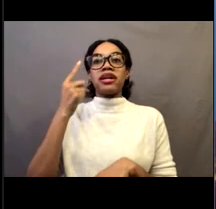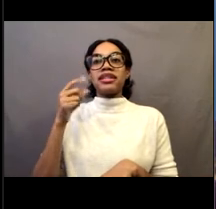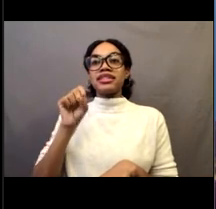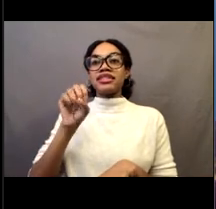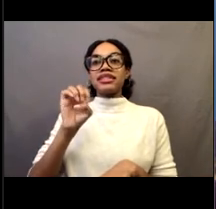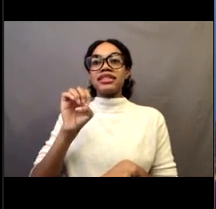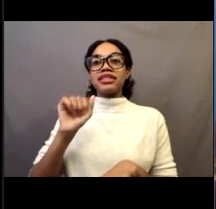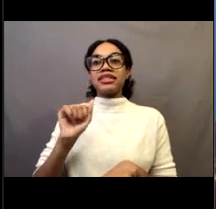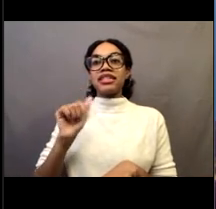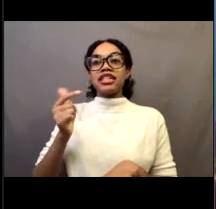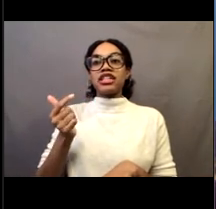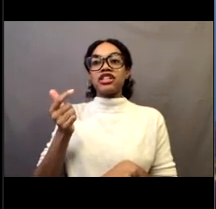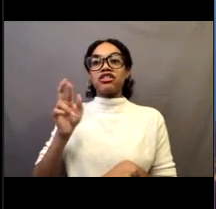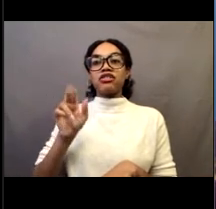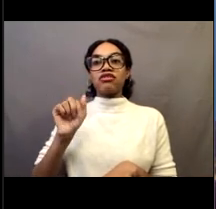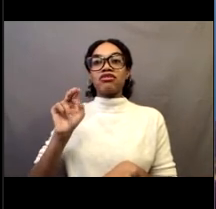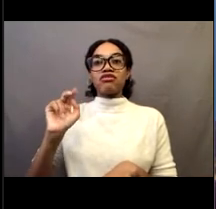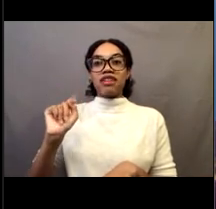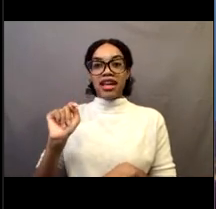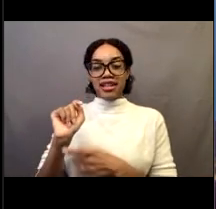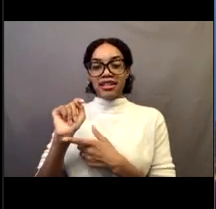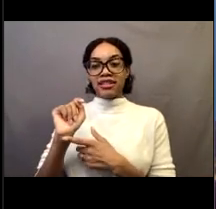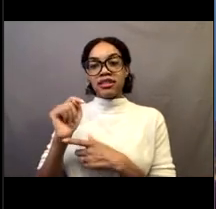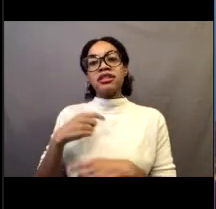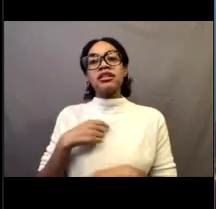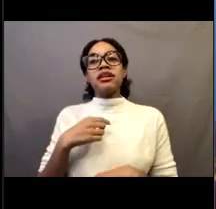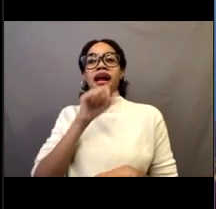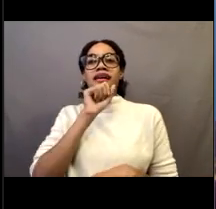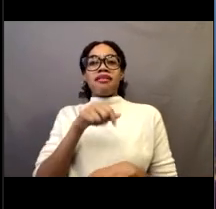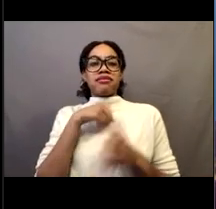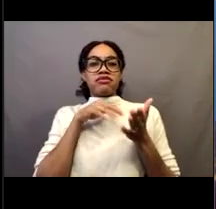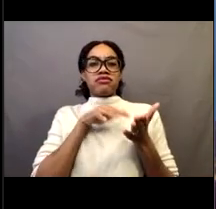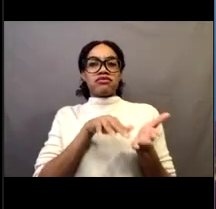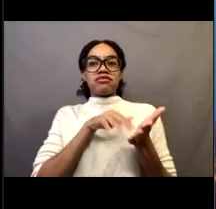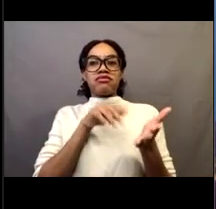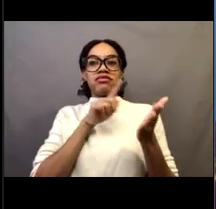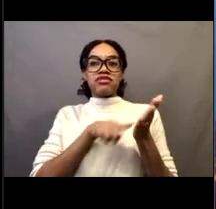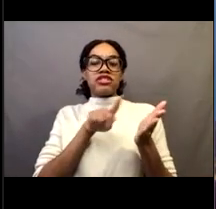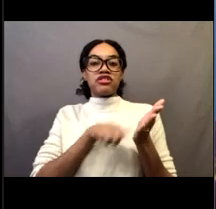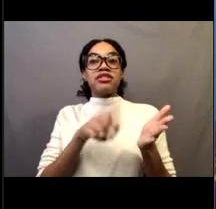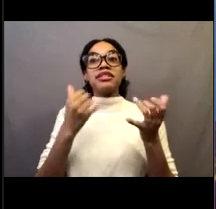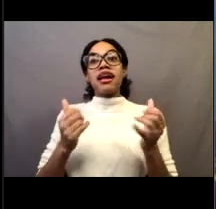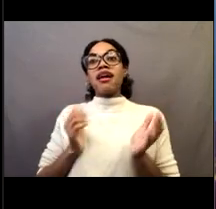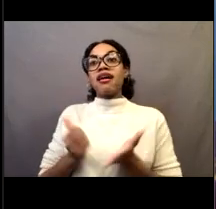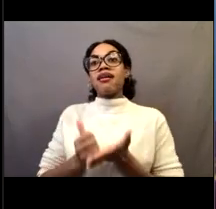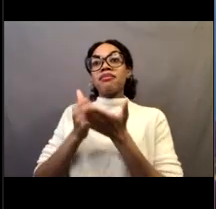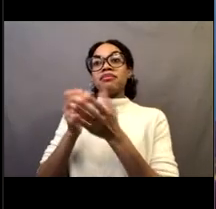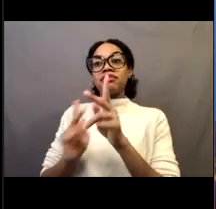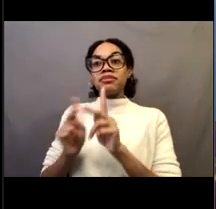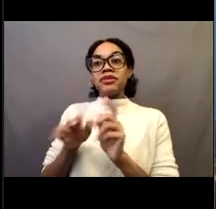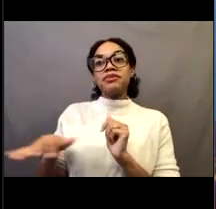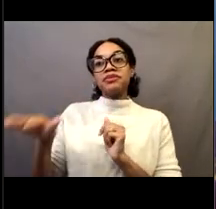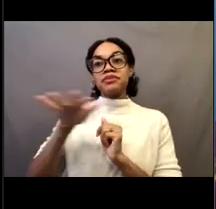I really help people to share the science research that they've done. So I host a TV series called Voice of the Sea